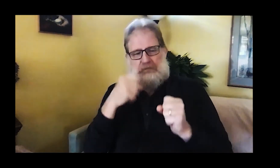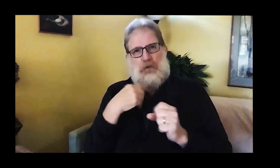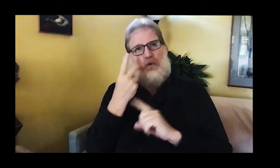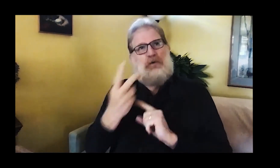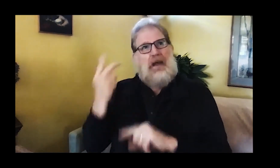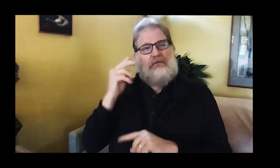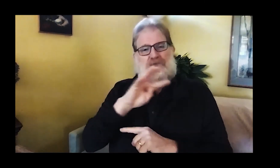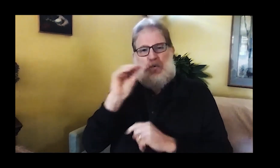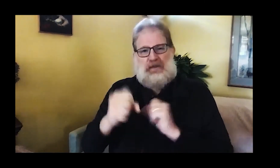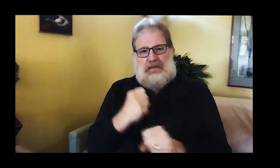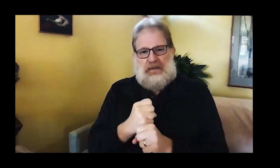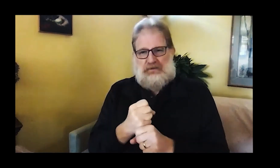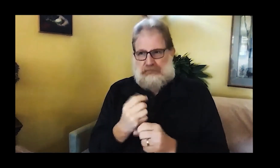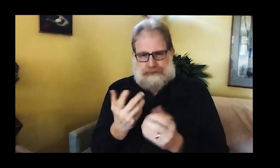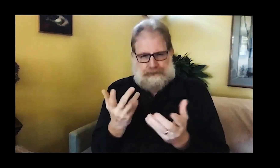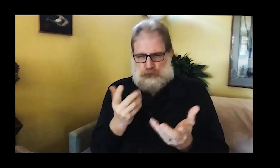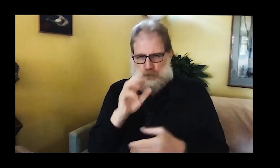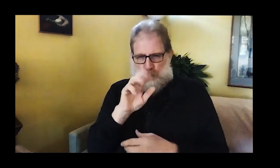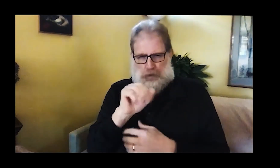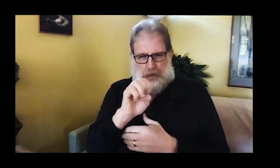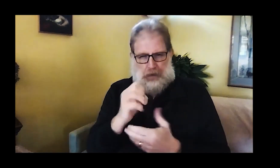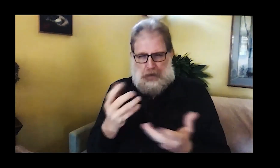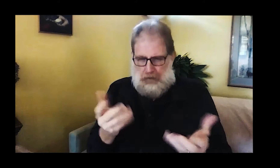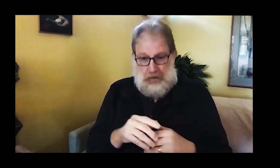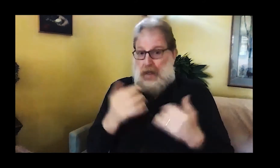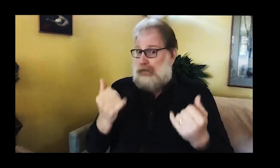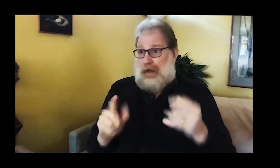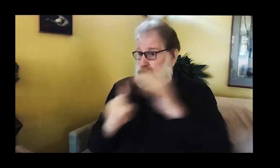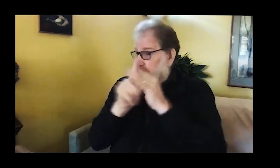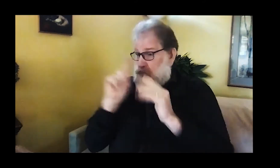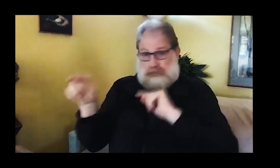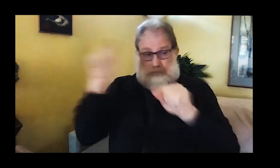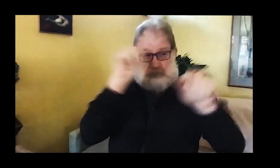frankly I'm amazed when I look back 40 years ago. It's so different now than it was then.